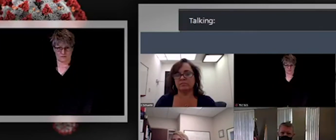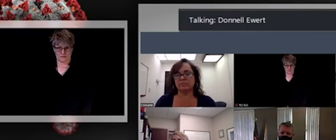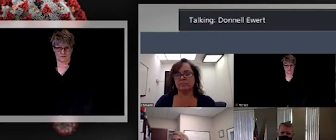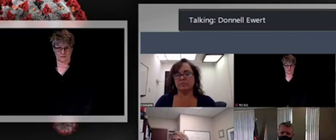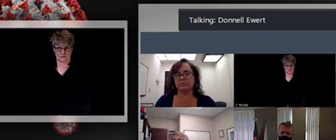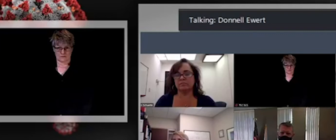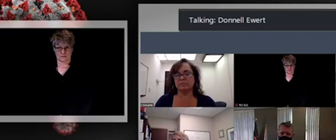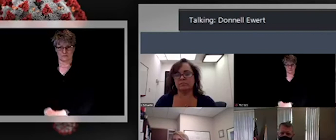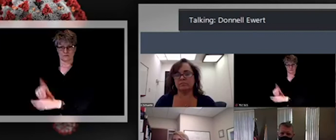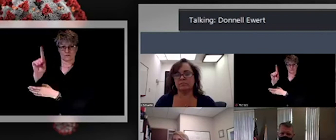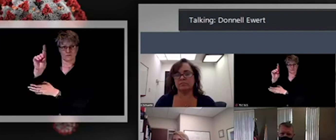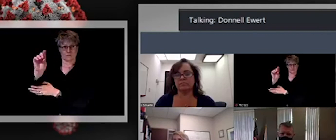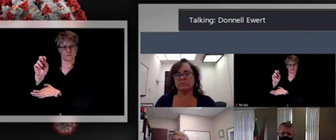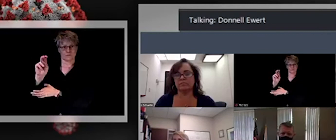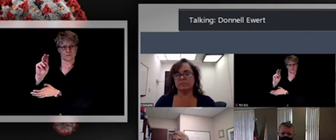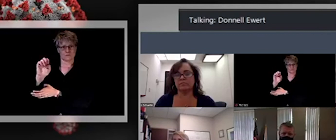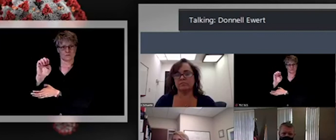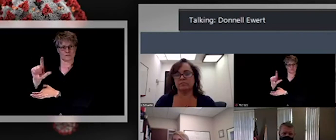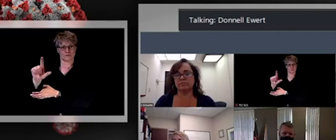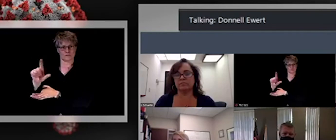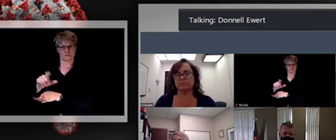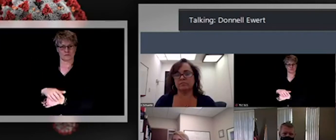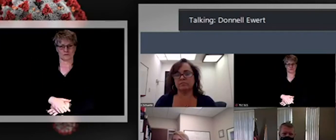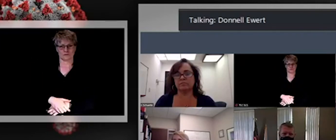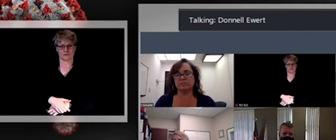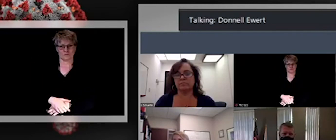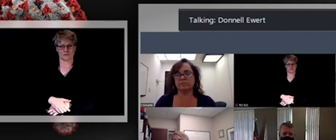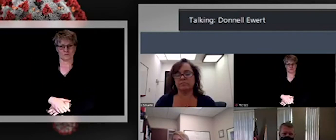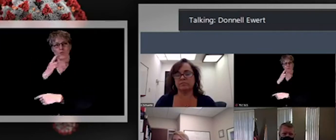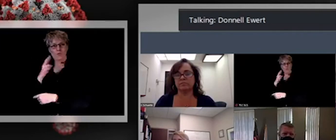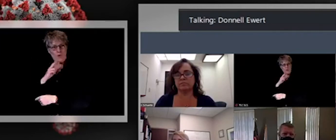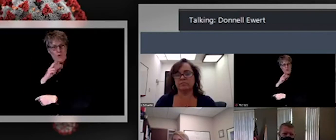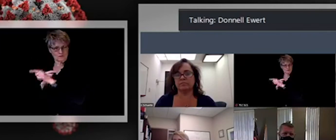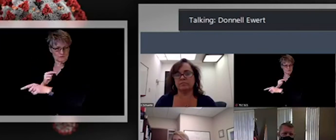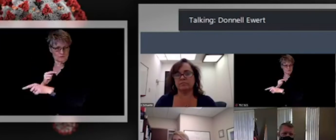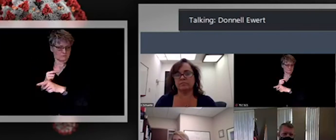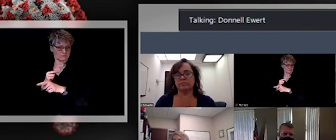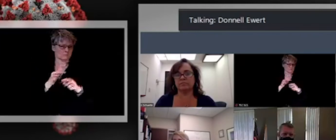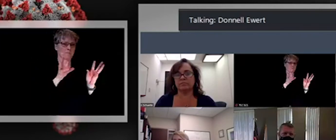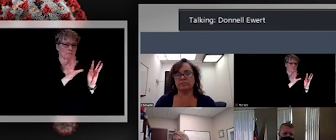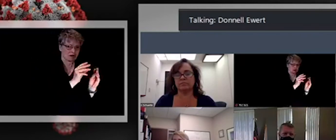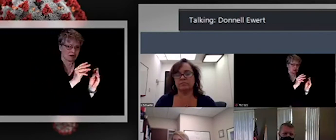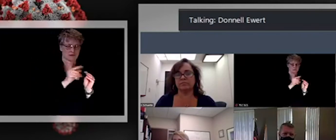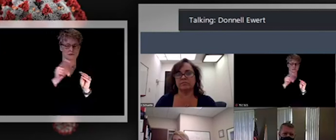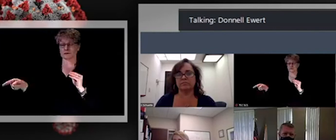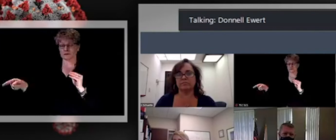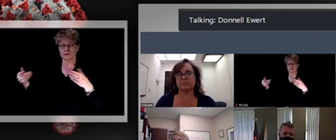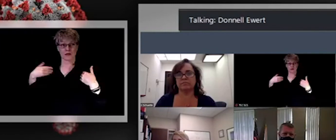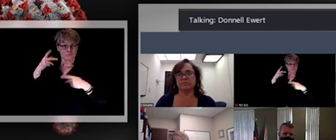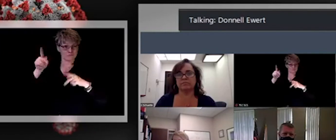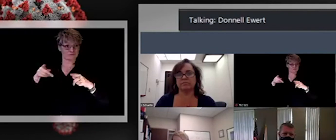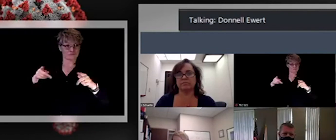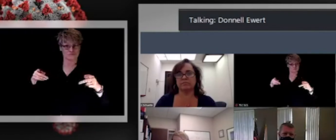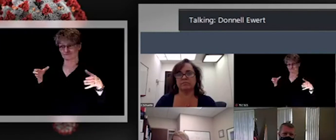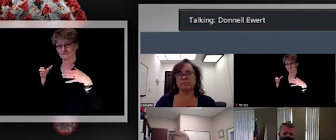You know, in a restaurant you have parties coming in generally they're going to be people